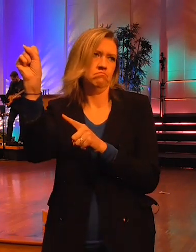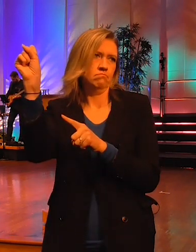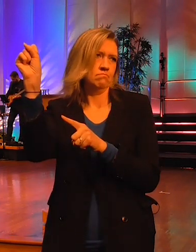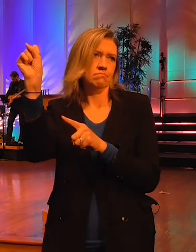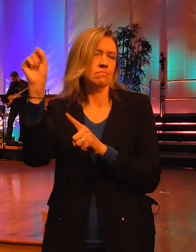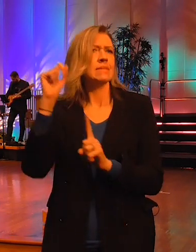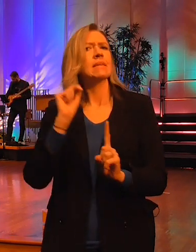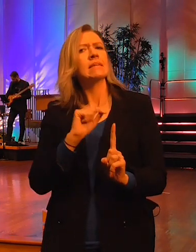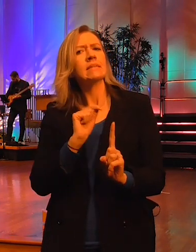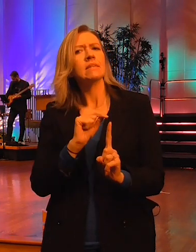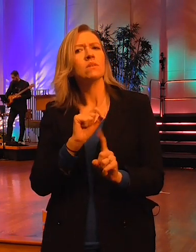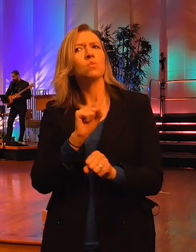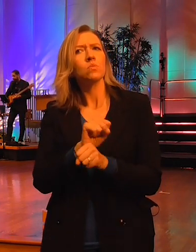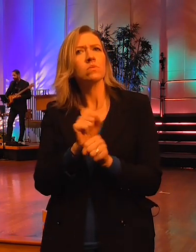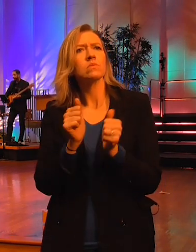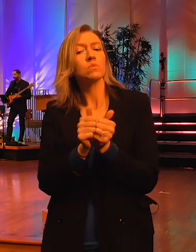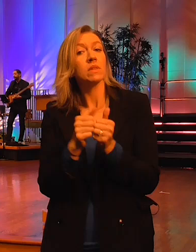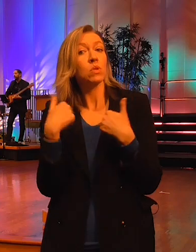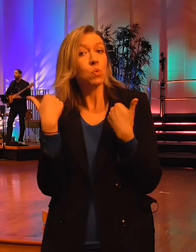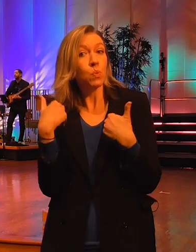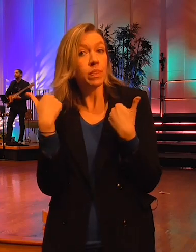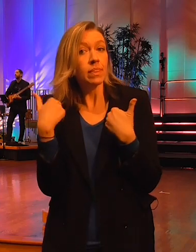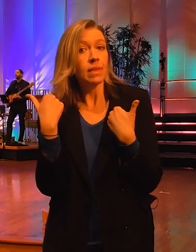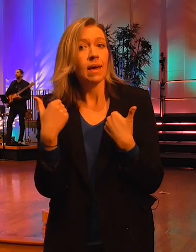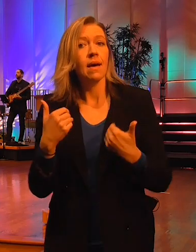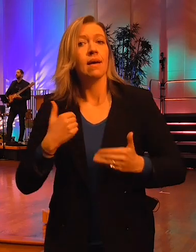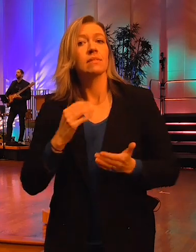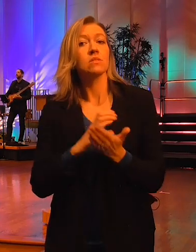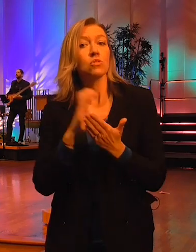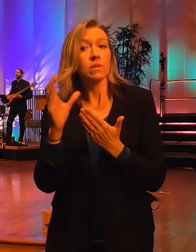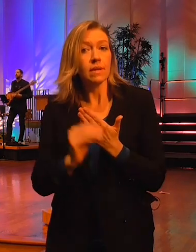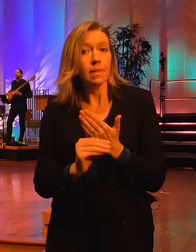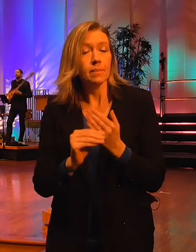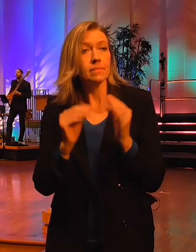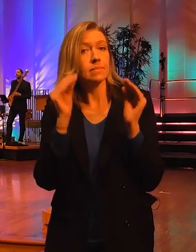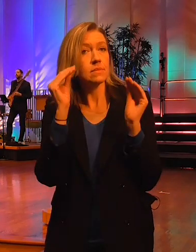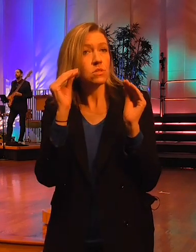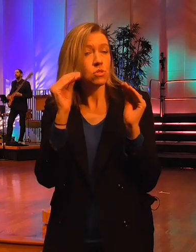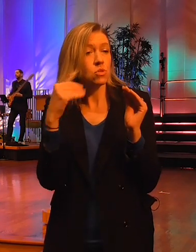with youth and he has a curriculum that he's teaching to the Youth of the Boys and Girls Club